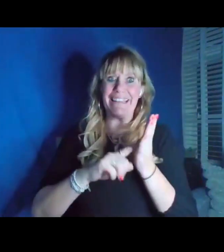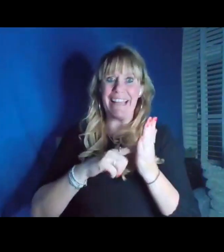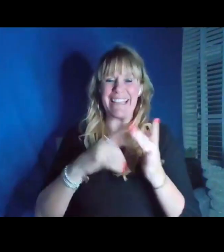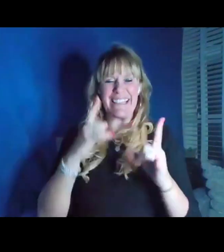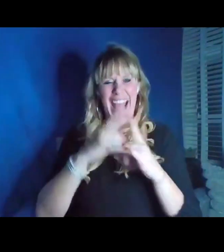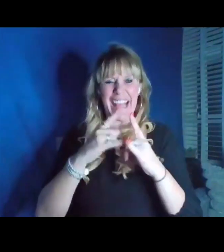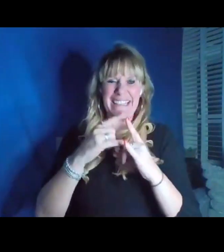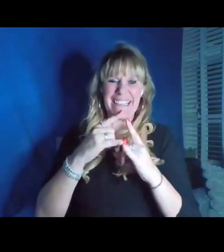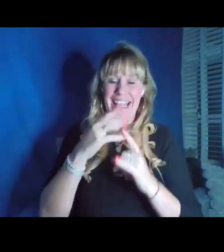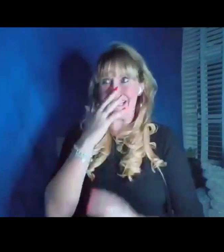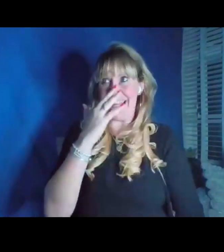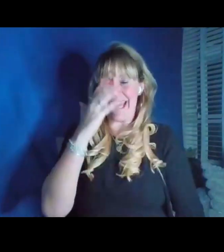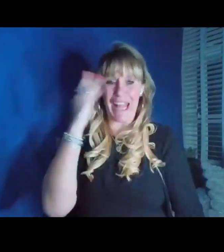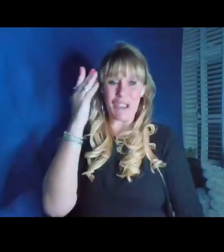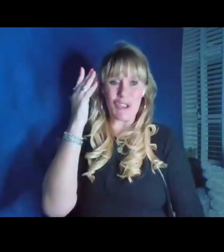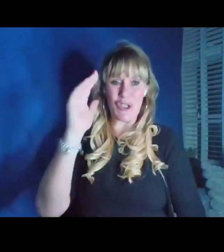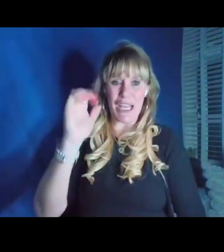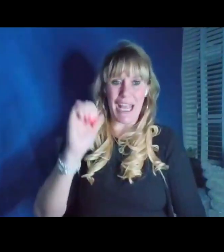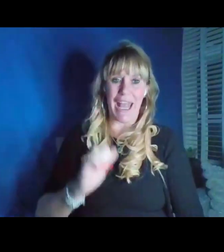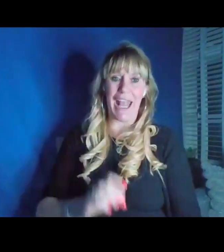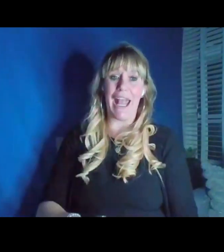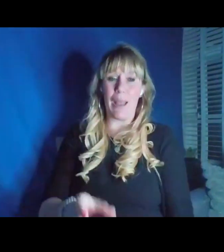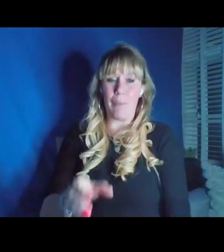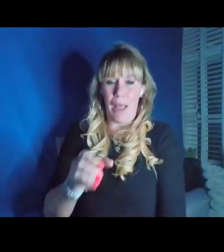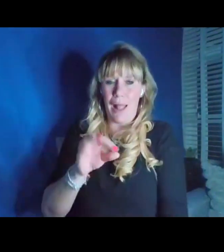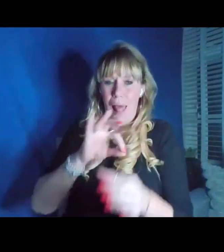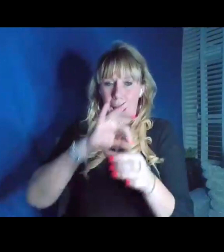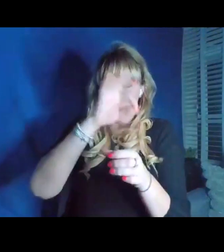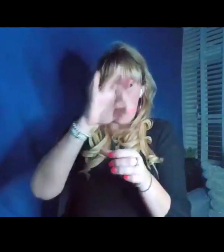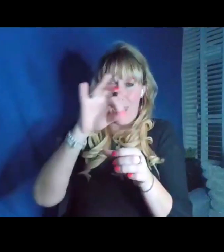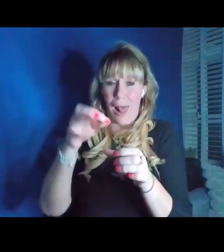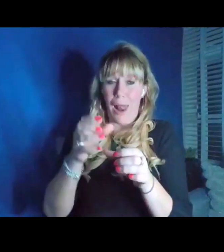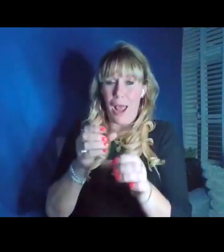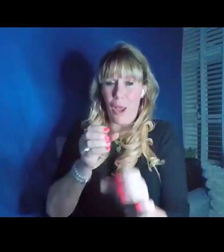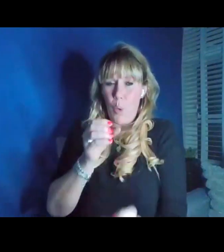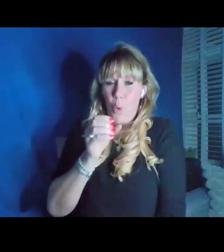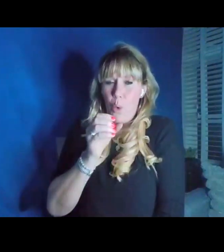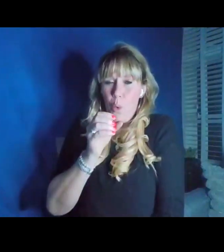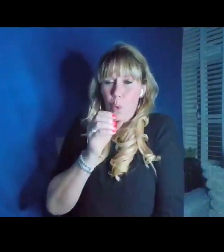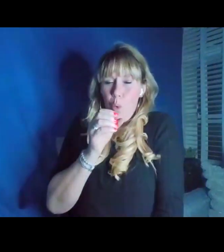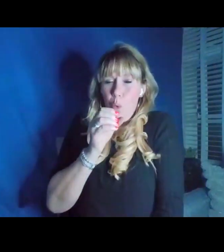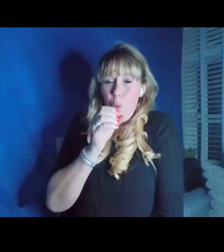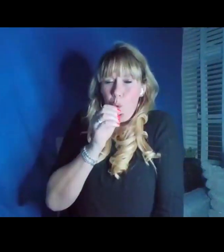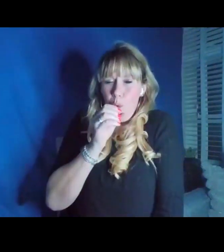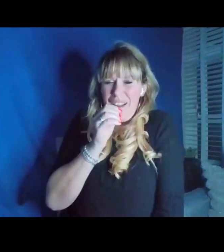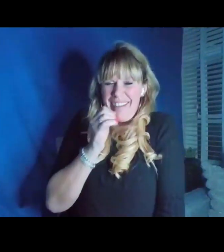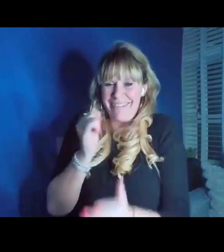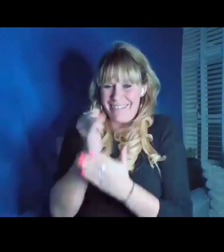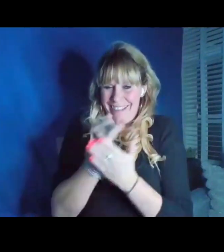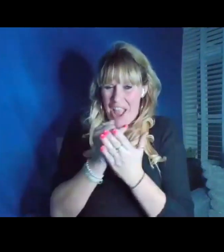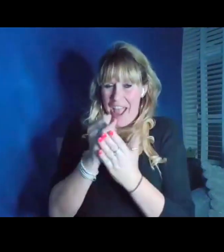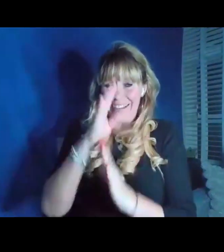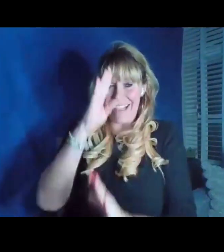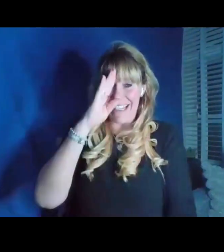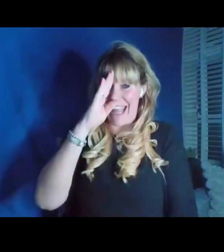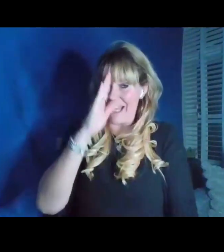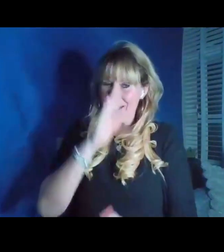She sucked bananas like a Queen, dirty, dangerous and unclean.